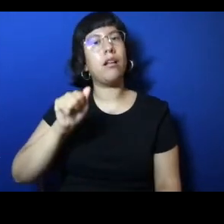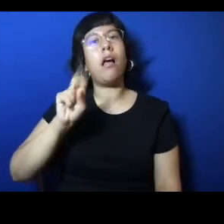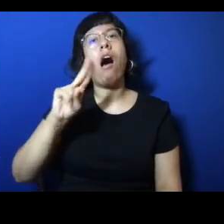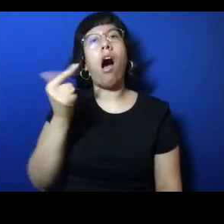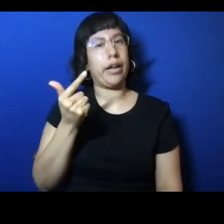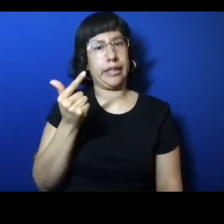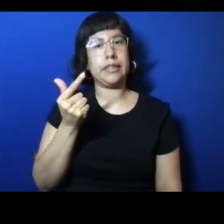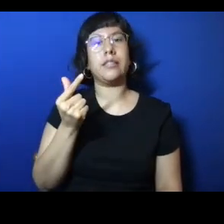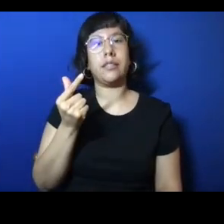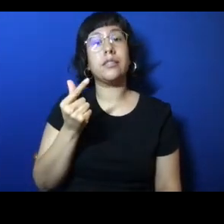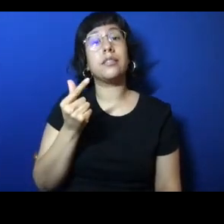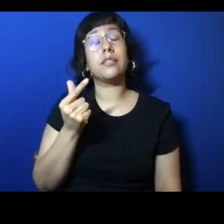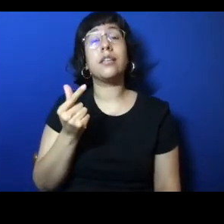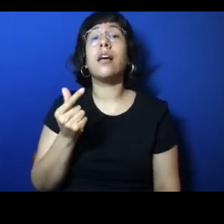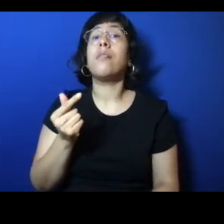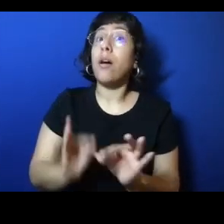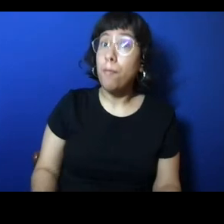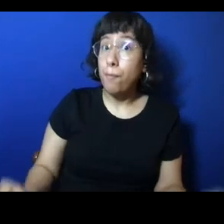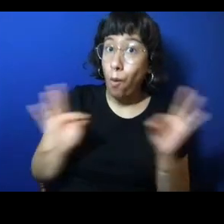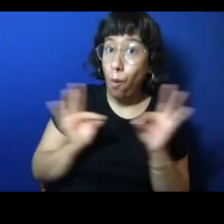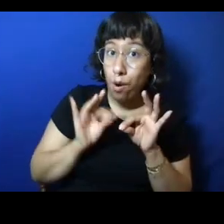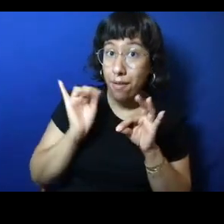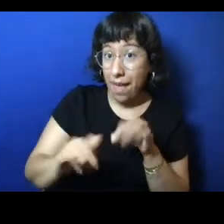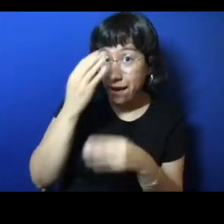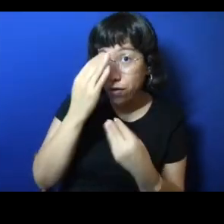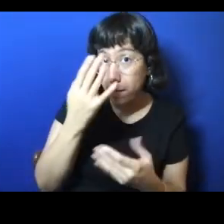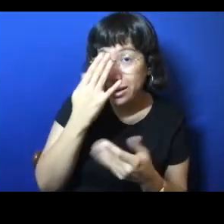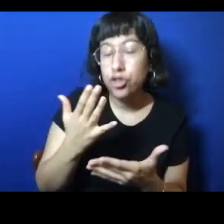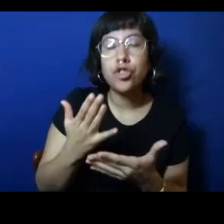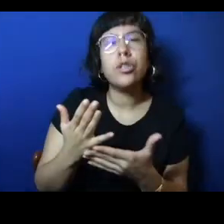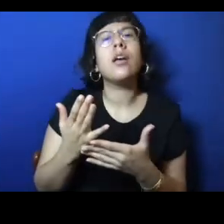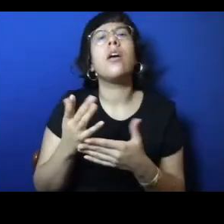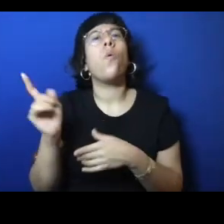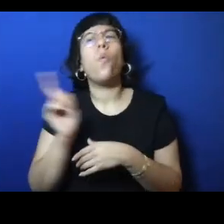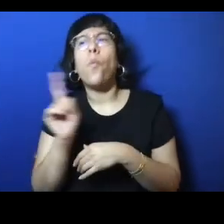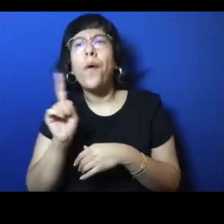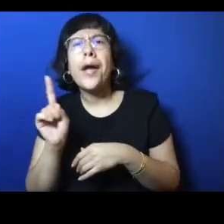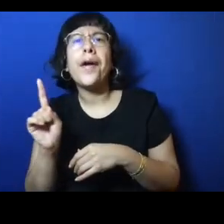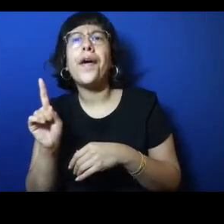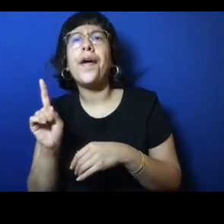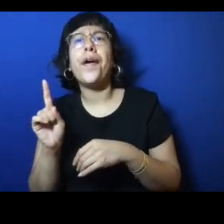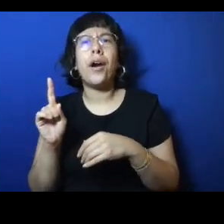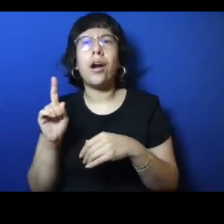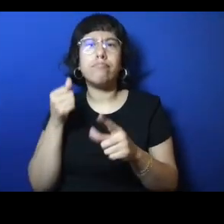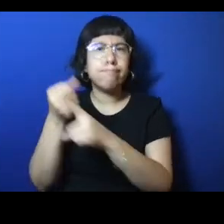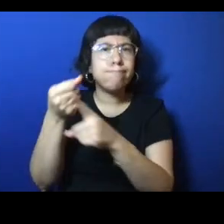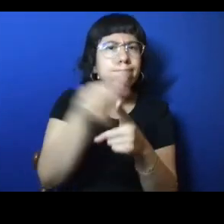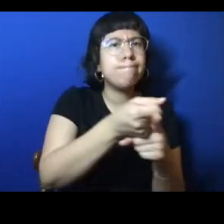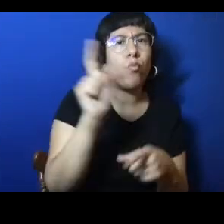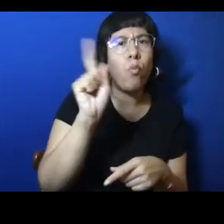But more importantly, what this data gives us is a sense of where the hurricane is going. And so it could get people evacuated